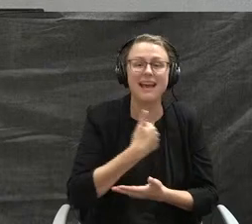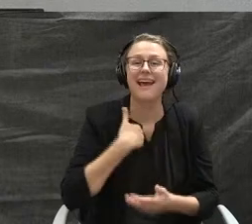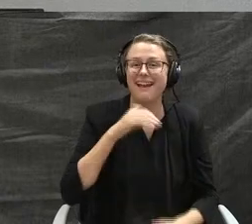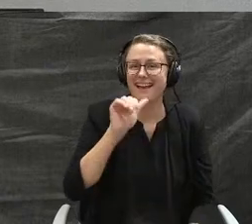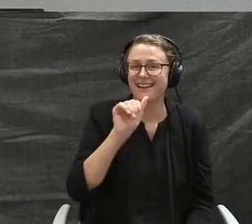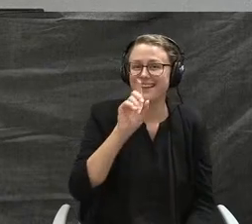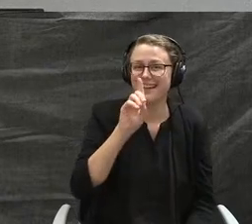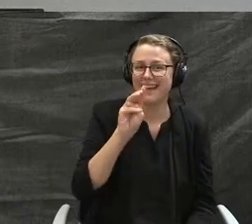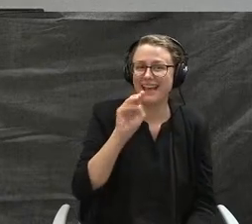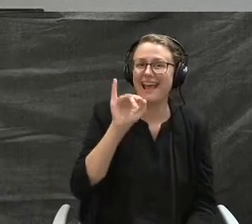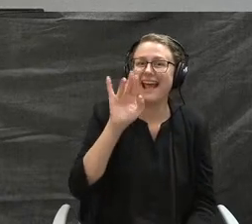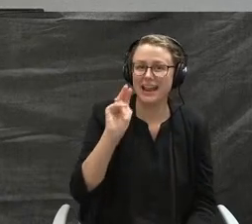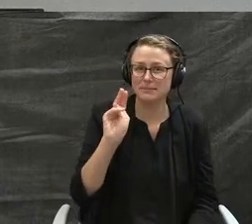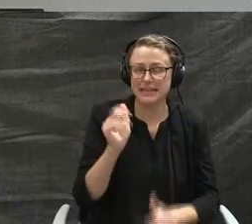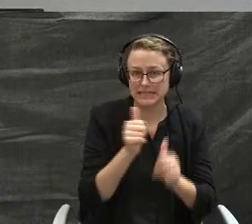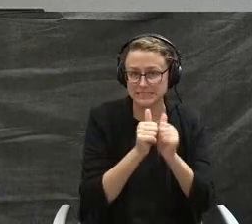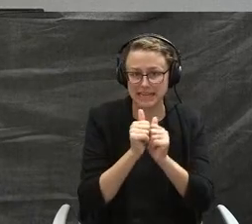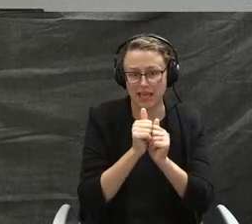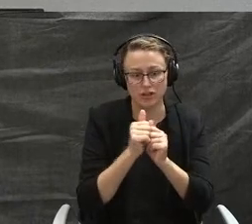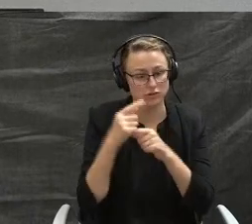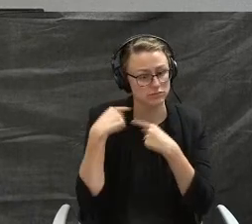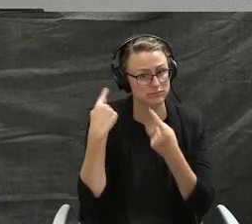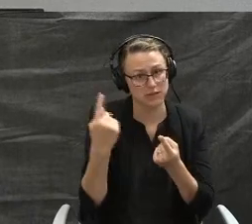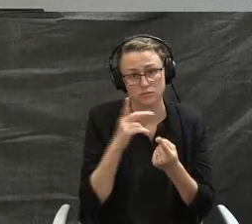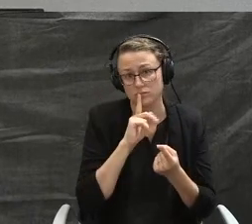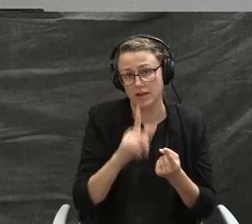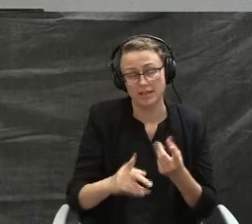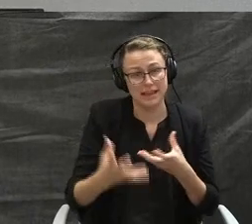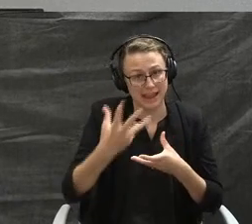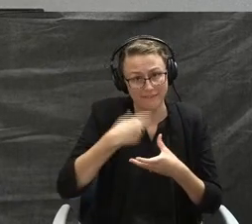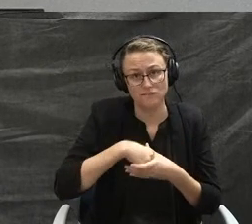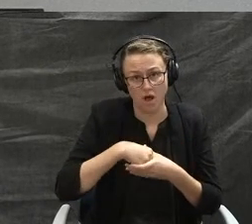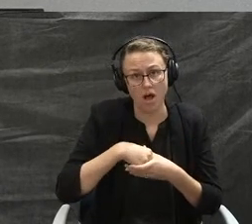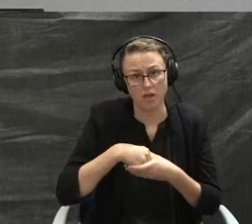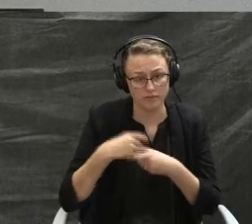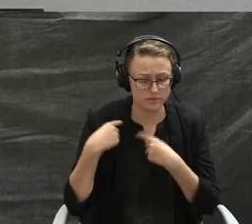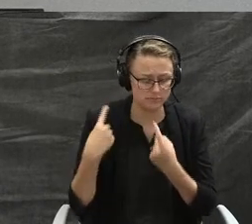involved with all of this and ask, you know, are there some of